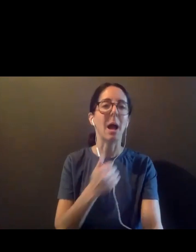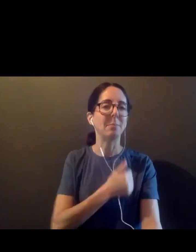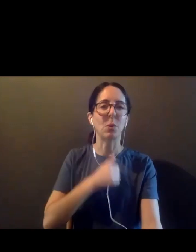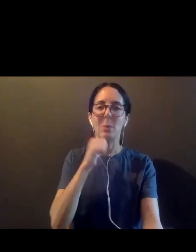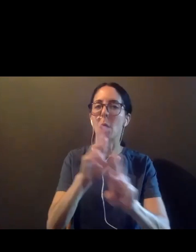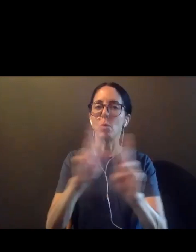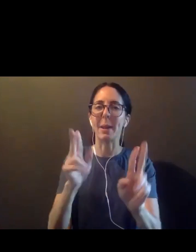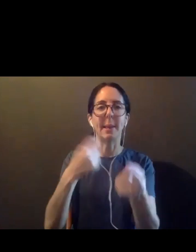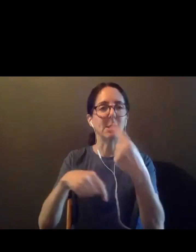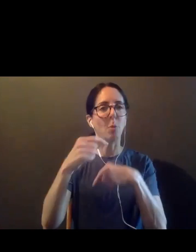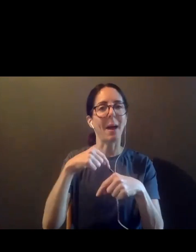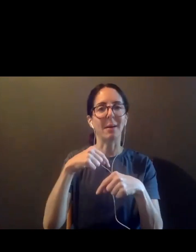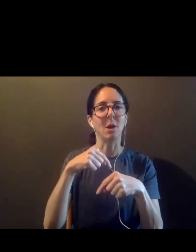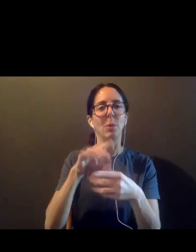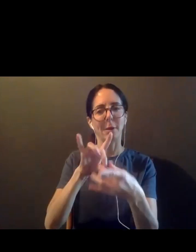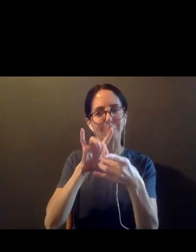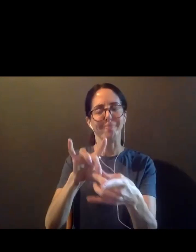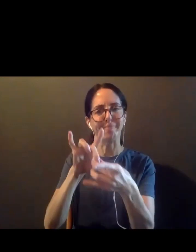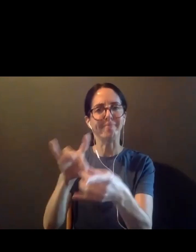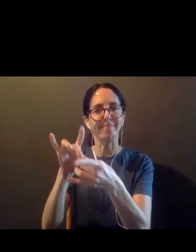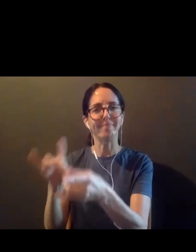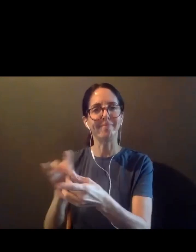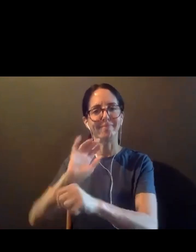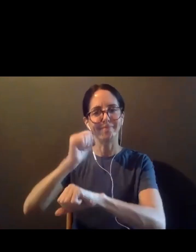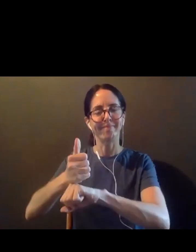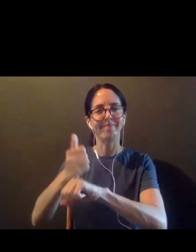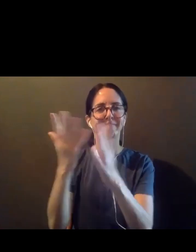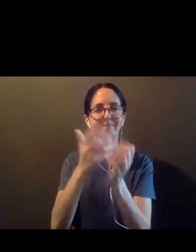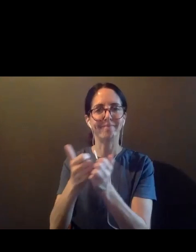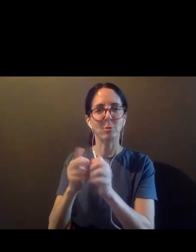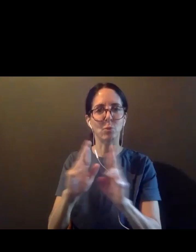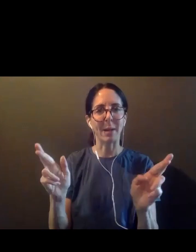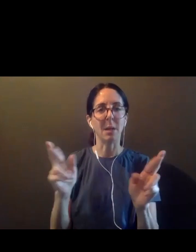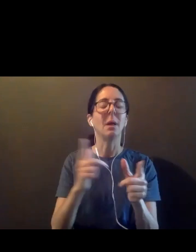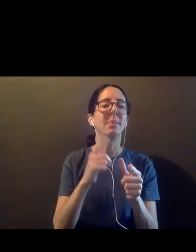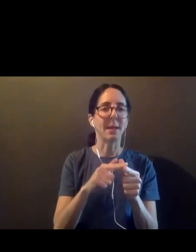back. And once those are really in place, then you can probably consider going back.